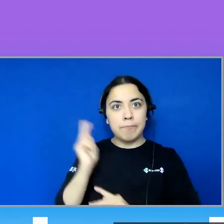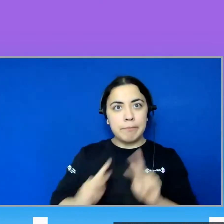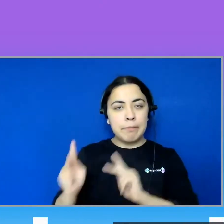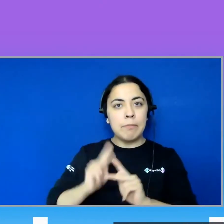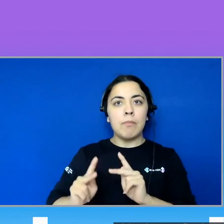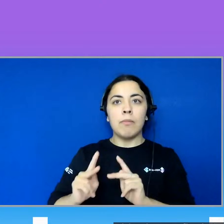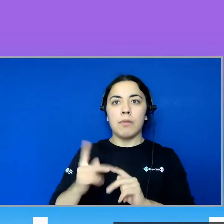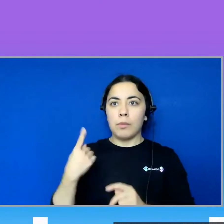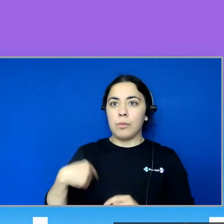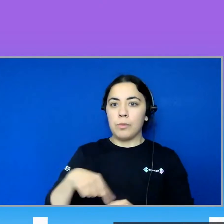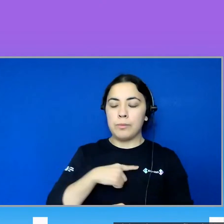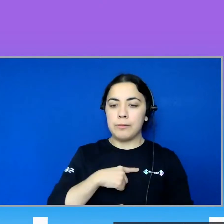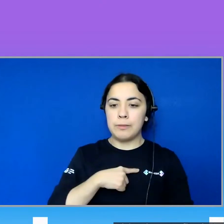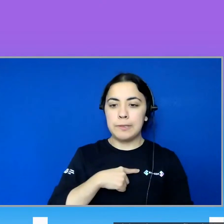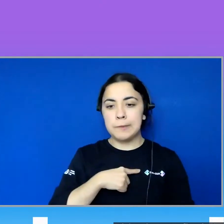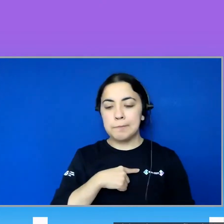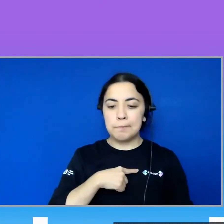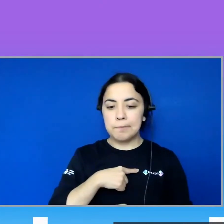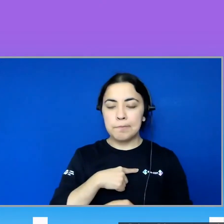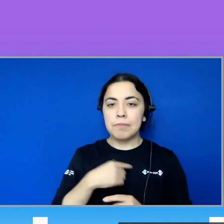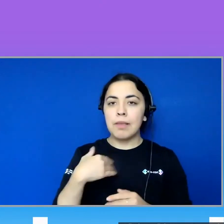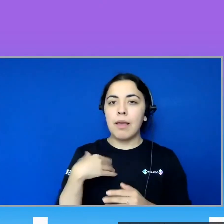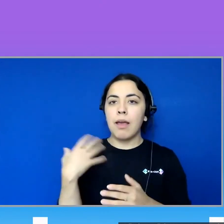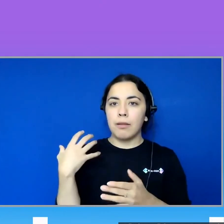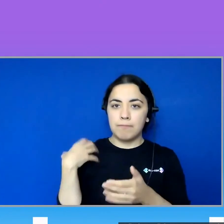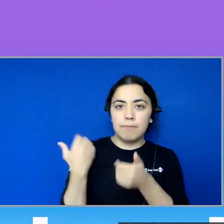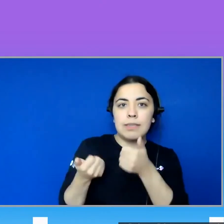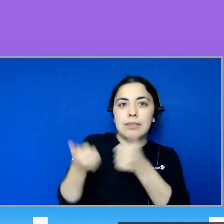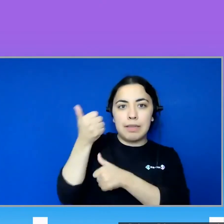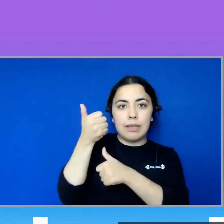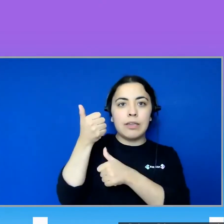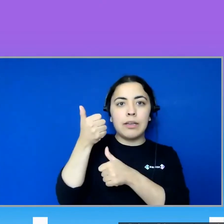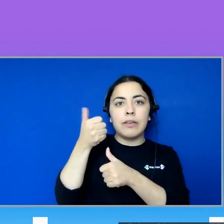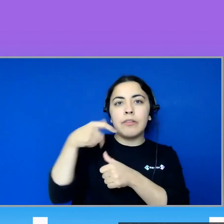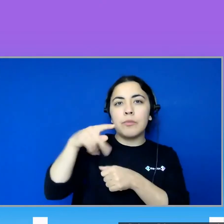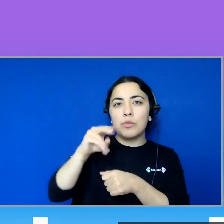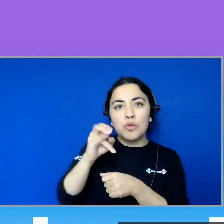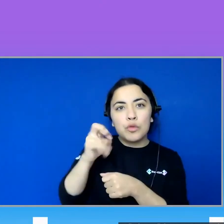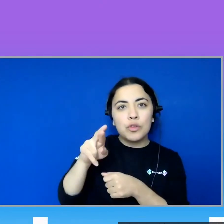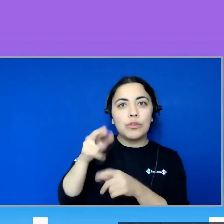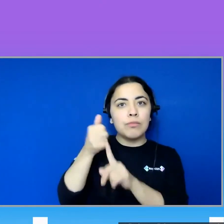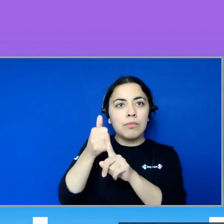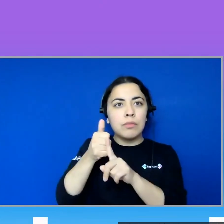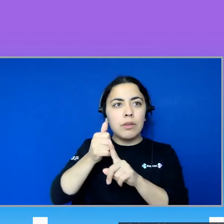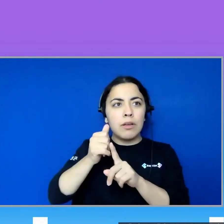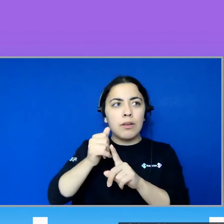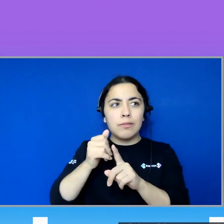You know, we had an executive producer that was trying to find